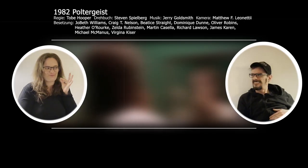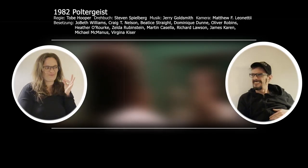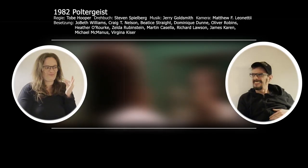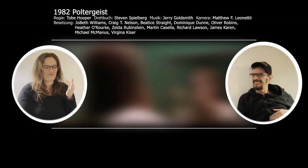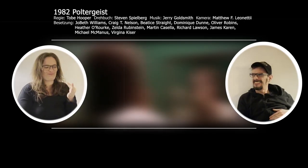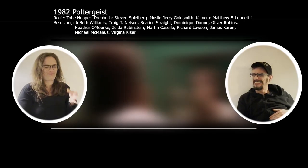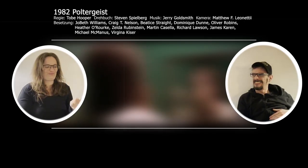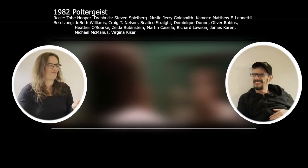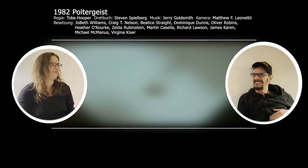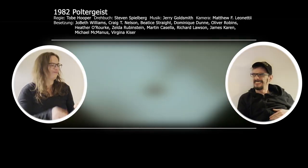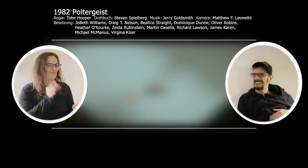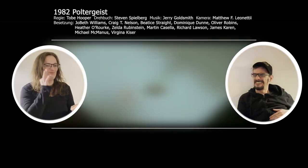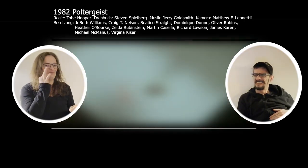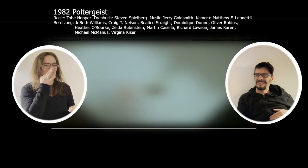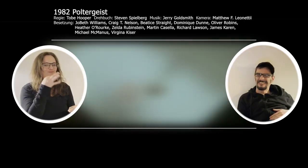A step-by-step facial peeling.